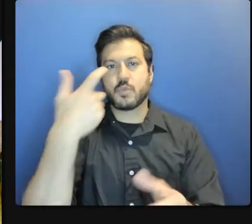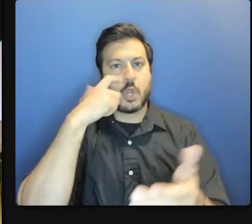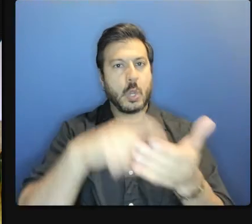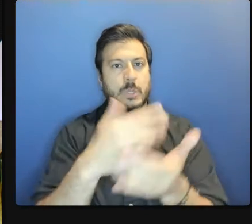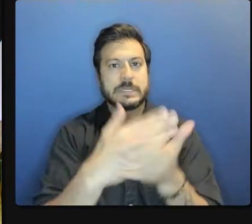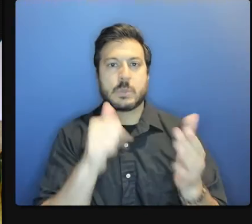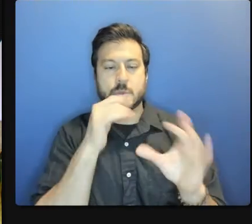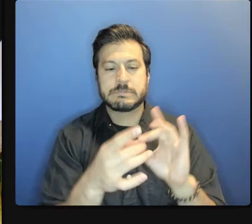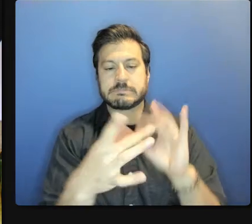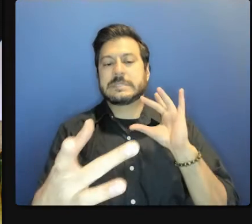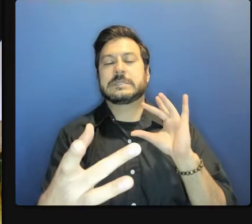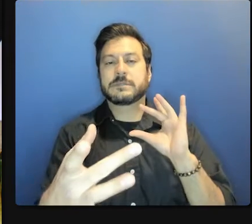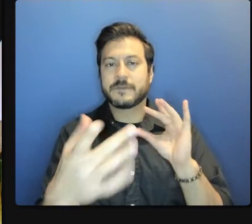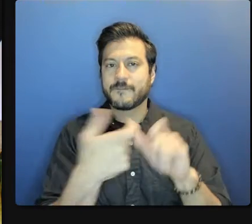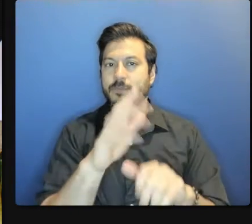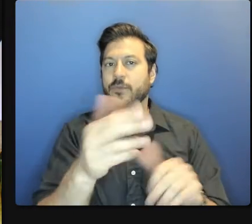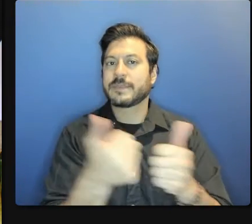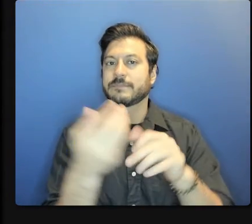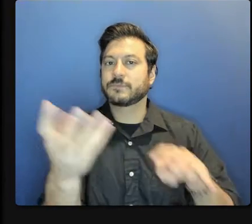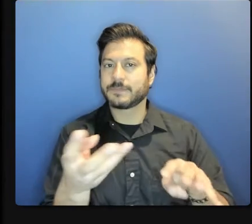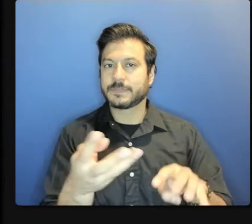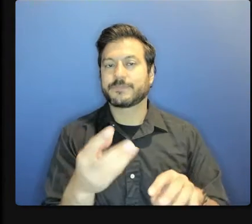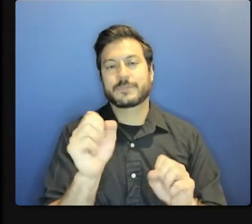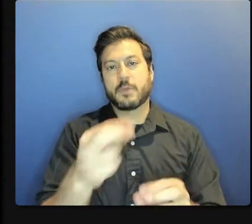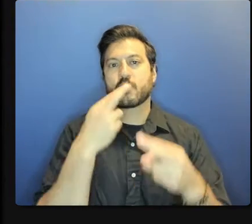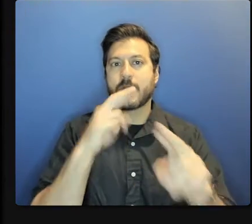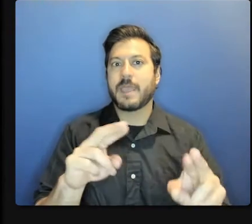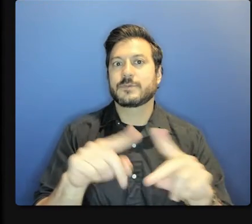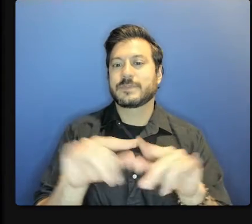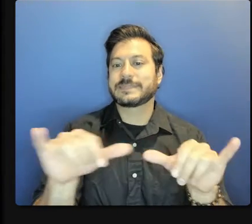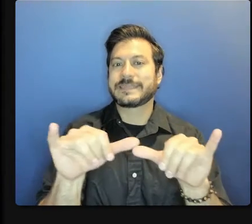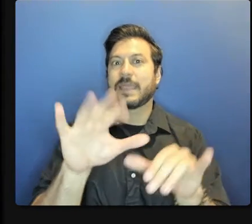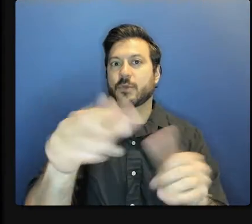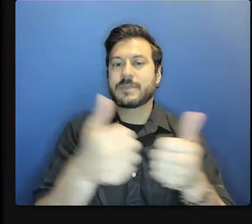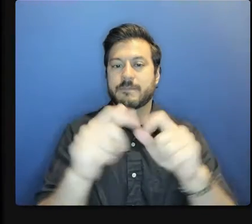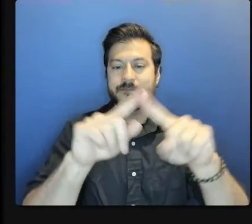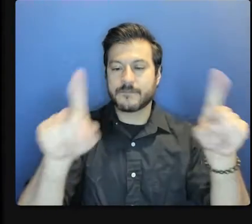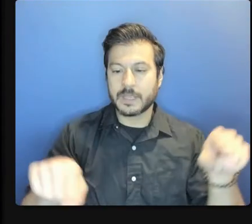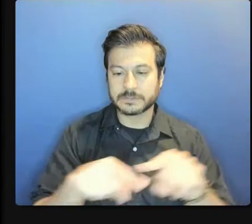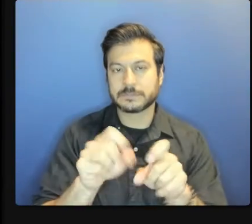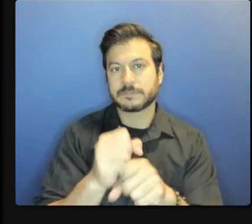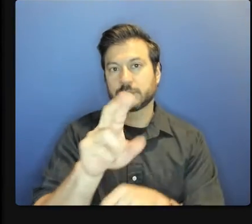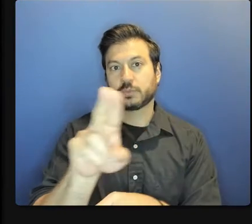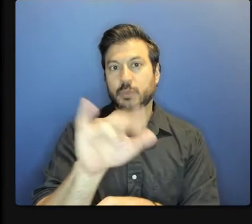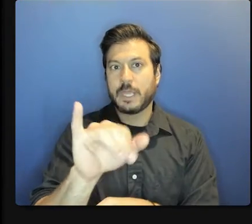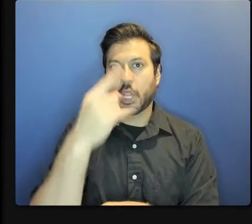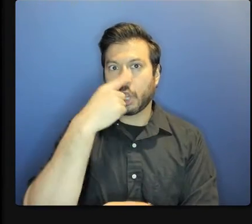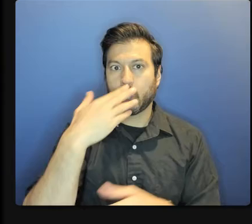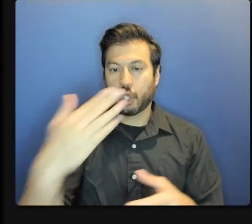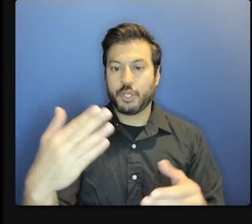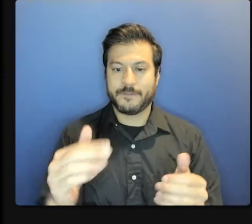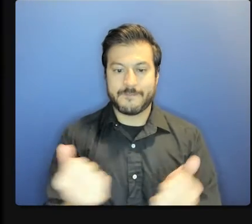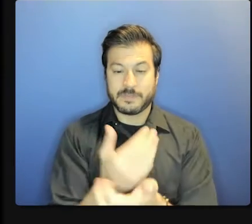that someone is disconnected from their streaming session. You can react to the size of your player's device, making your UI look great on everything